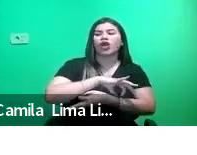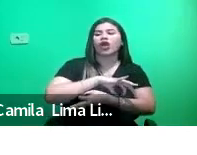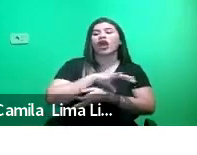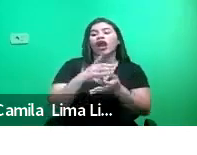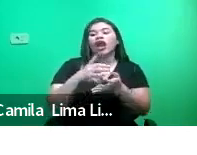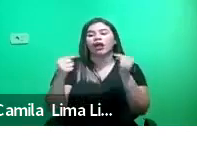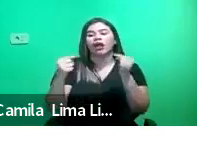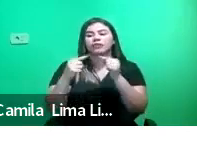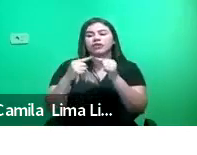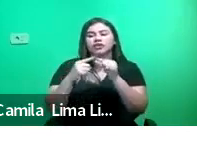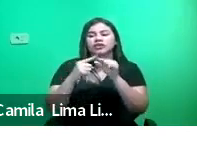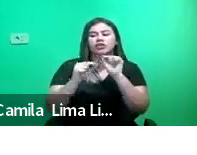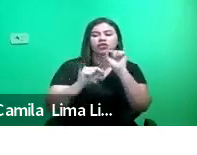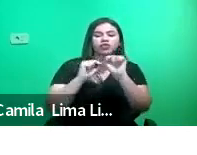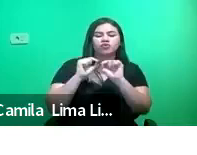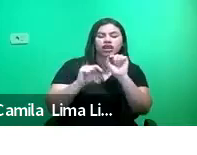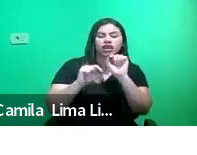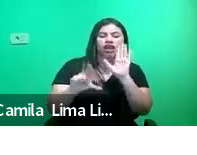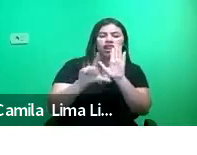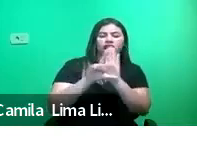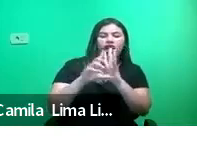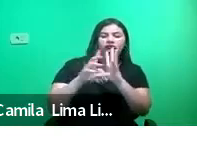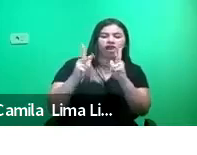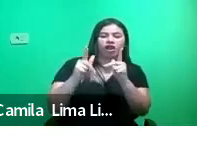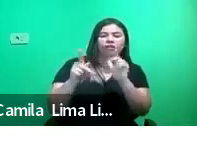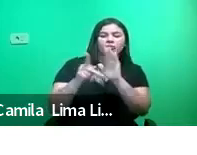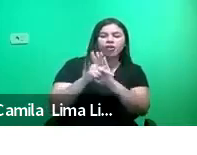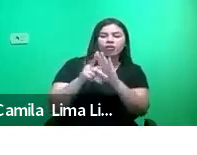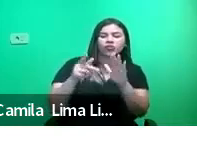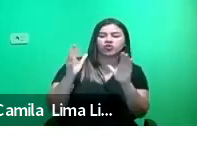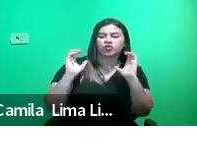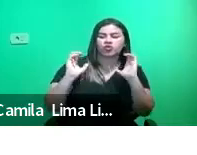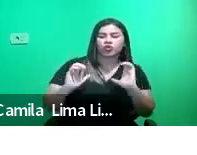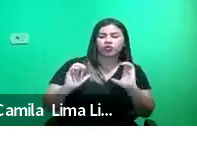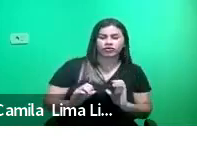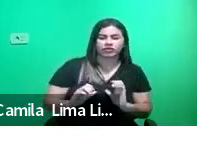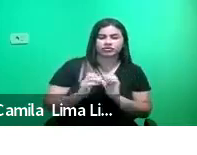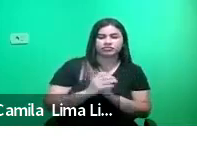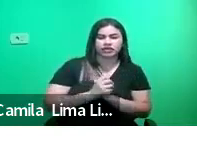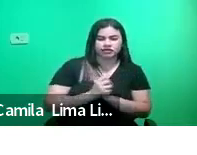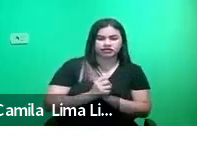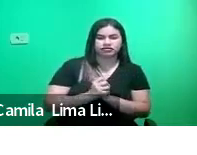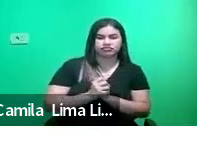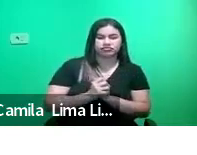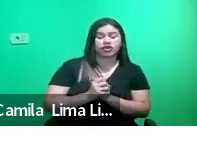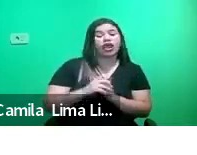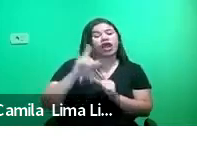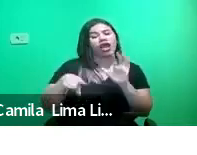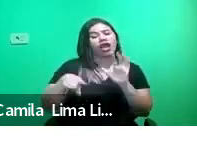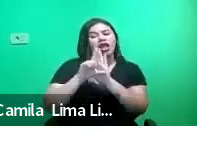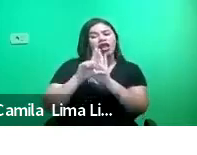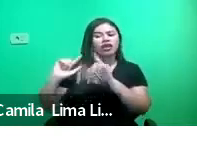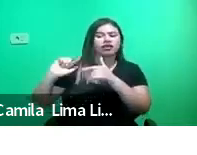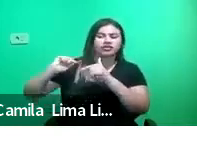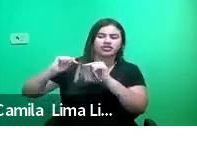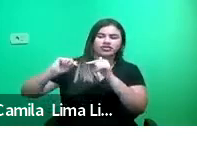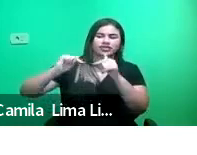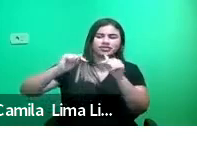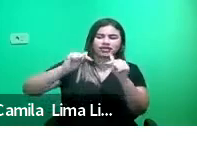behavior This is, in fact, is the is, in fact, is the genetic law . Yeah, sure . Yeah, Johnny calls it . Yeah, Johnny calls it the